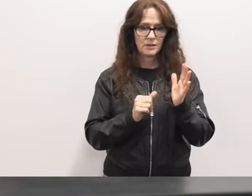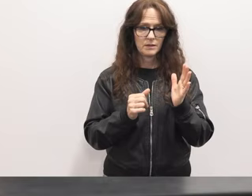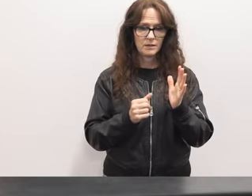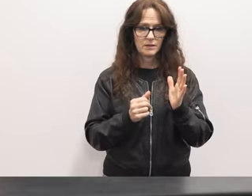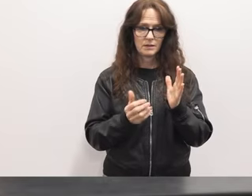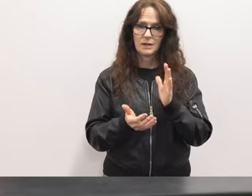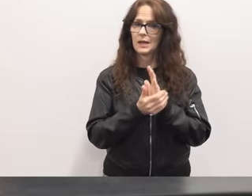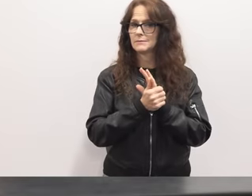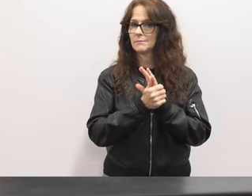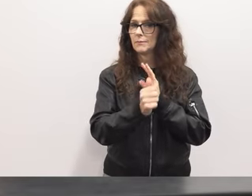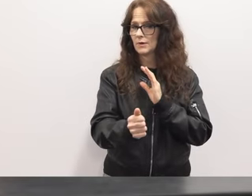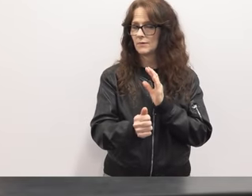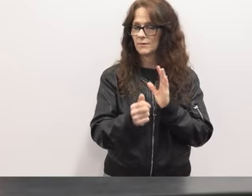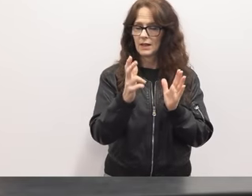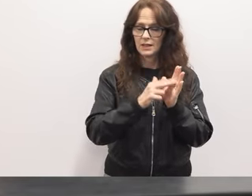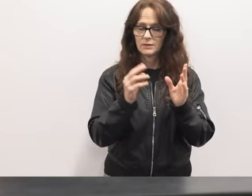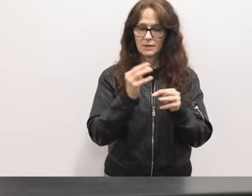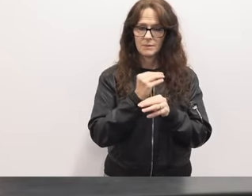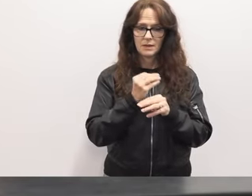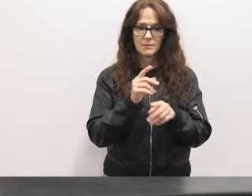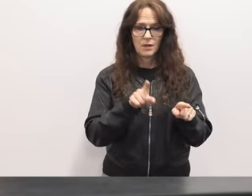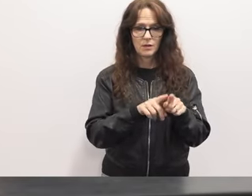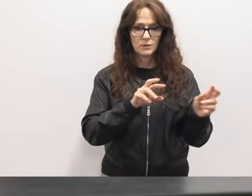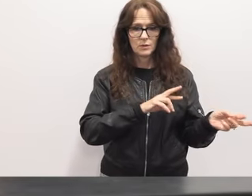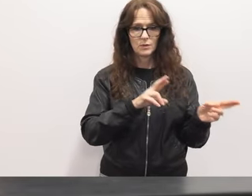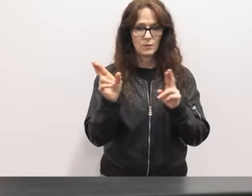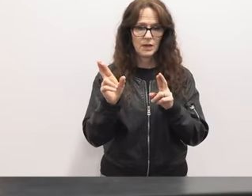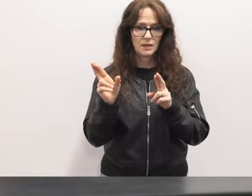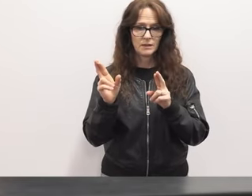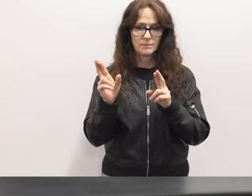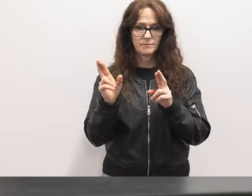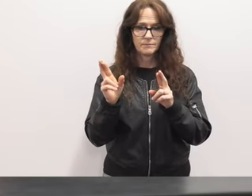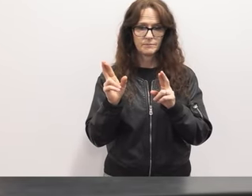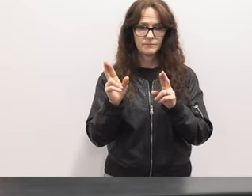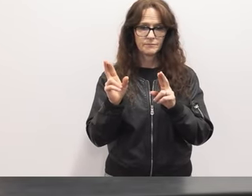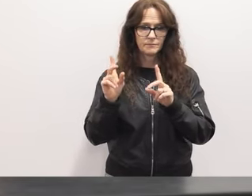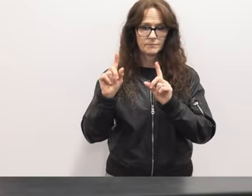but also ready to go to college or to enter the,